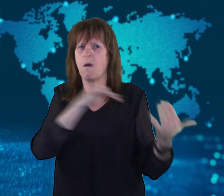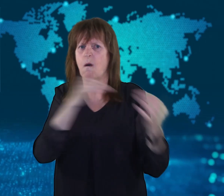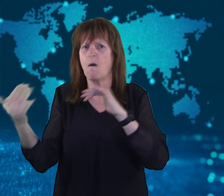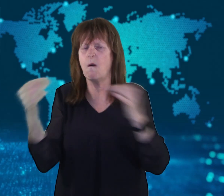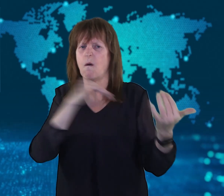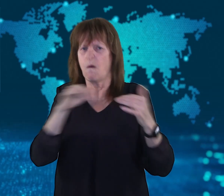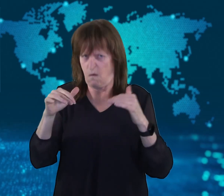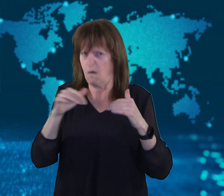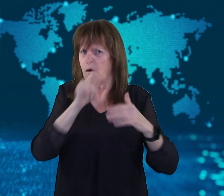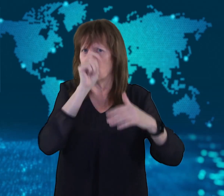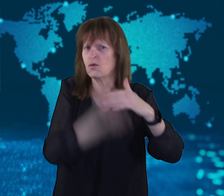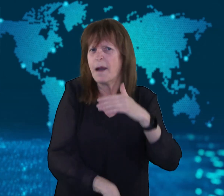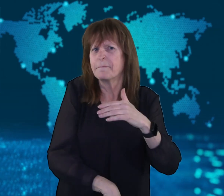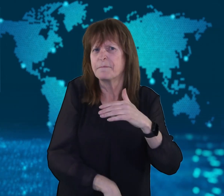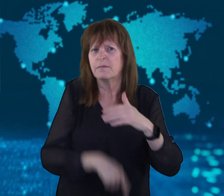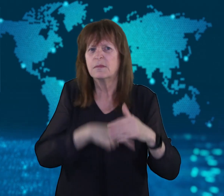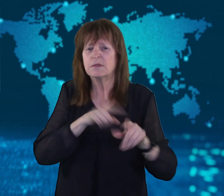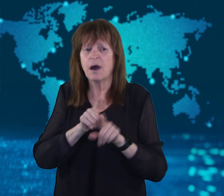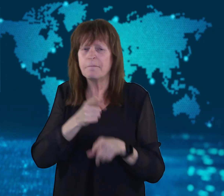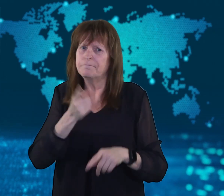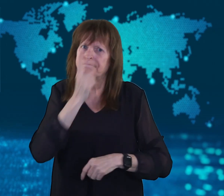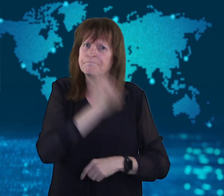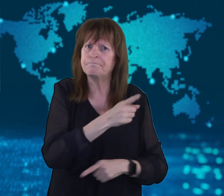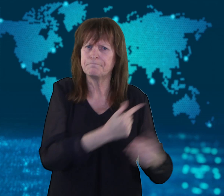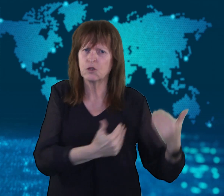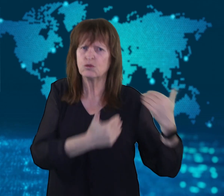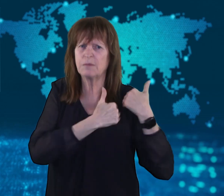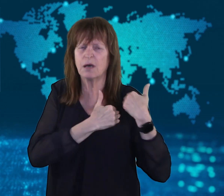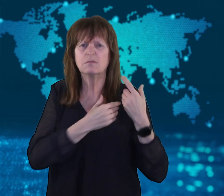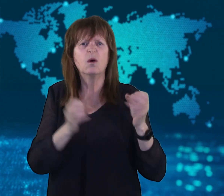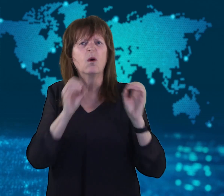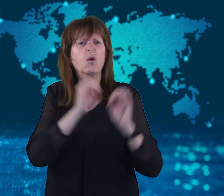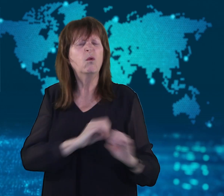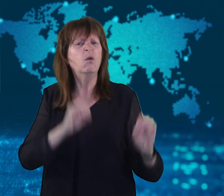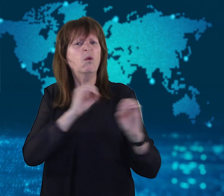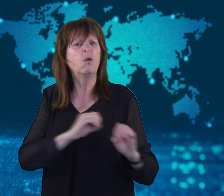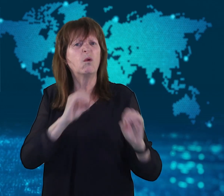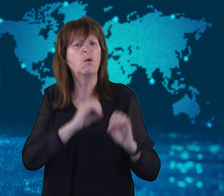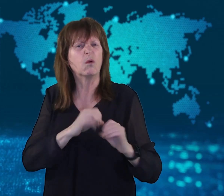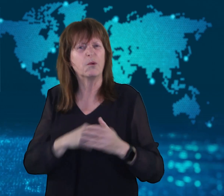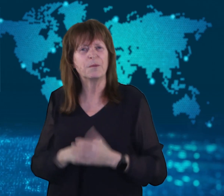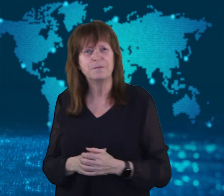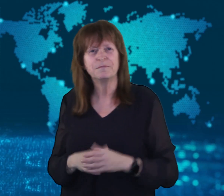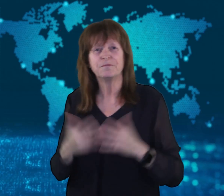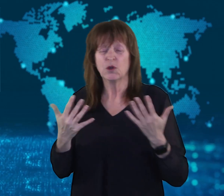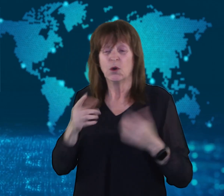the country who committed the war crimes, is not being held